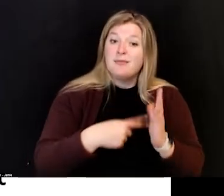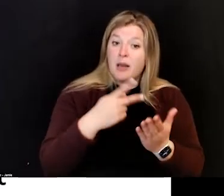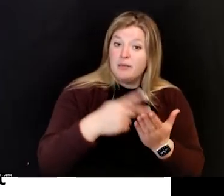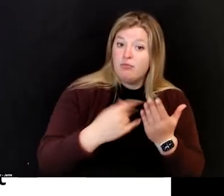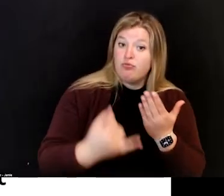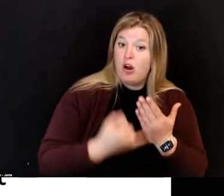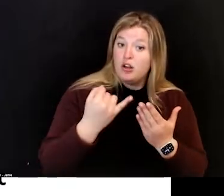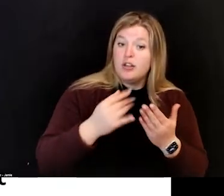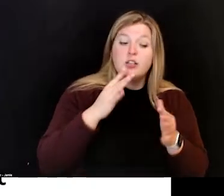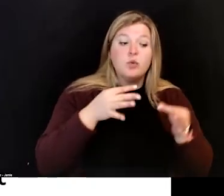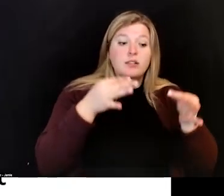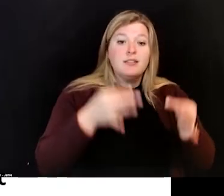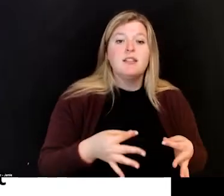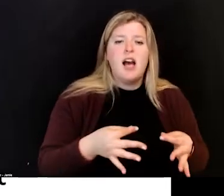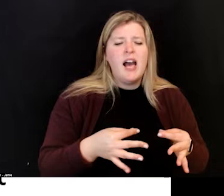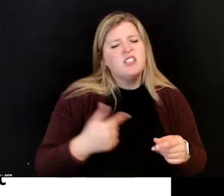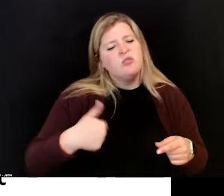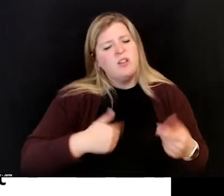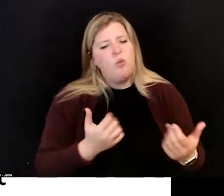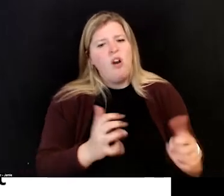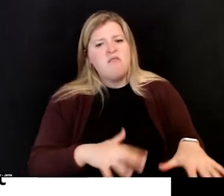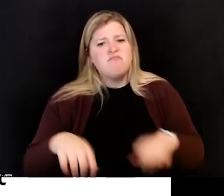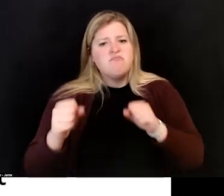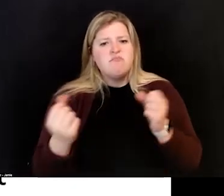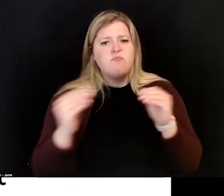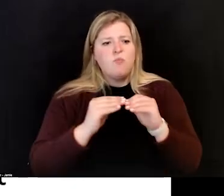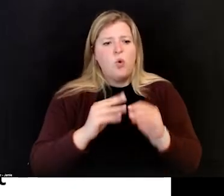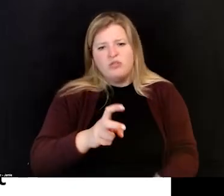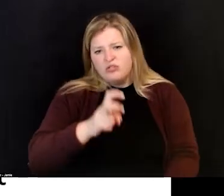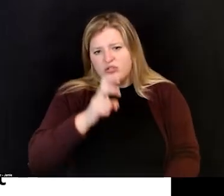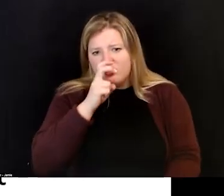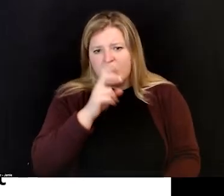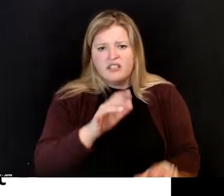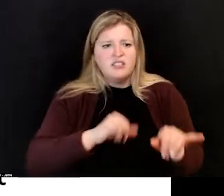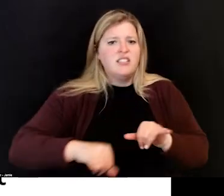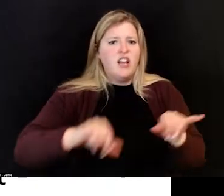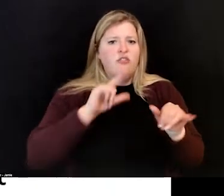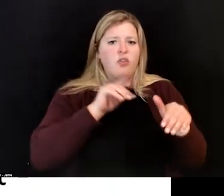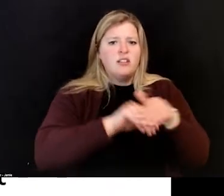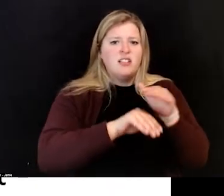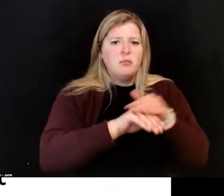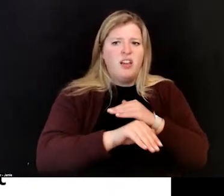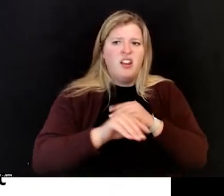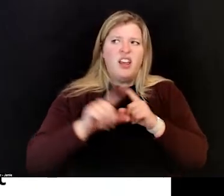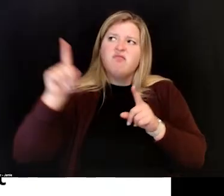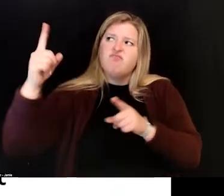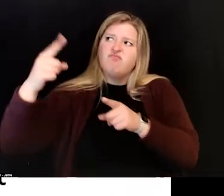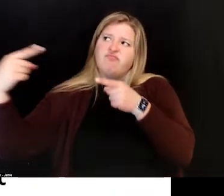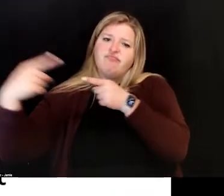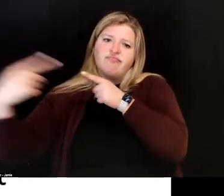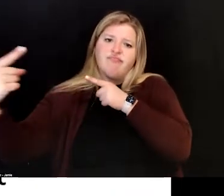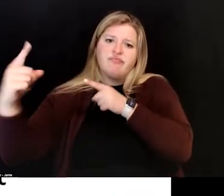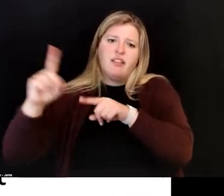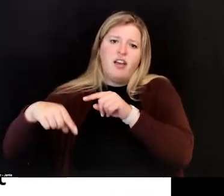to adopt more rigorous standards than the organization as a whole. And that's often because new development